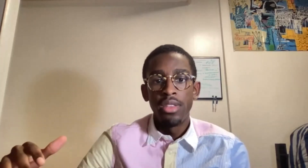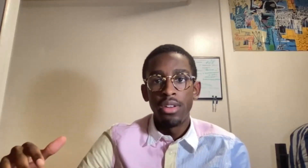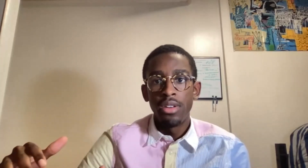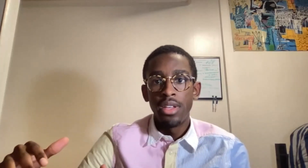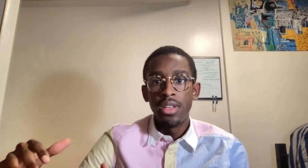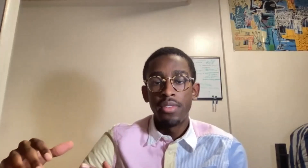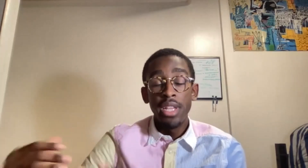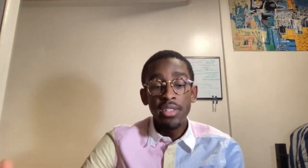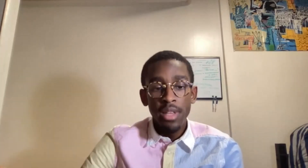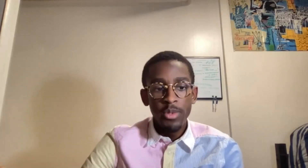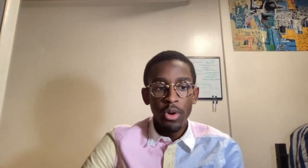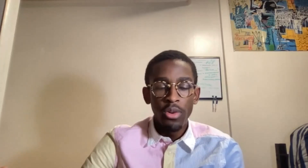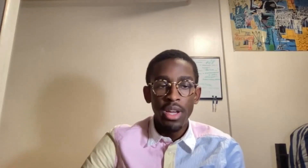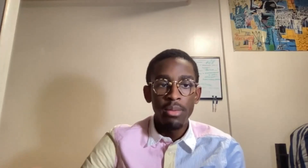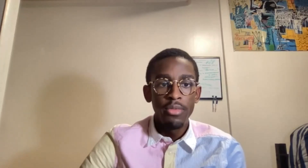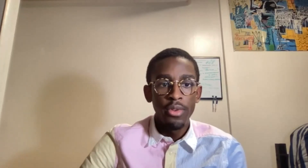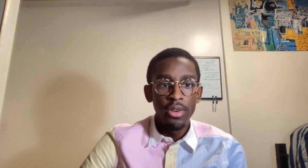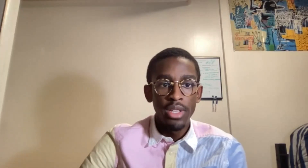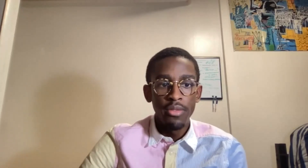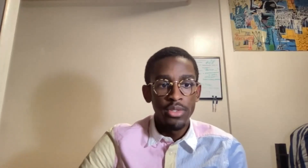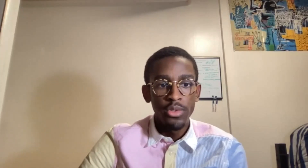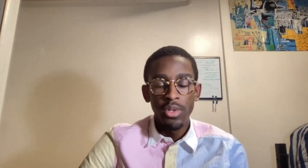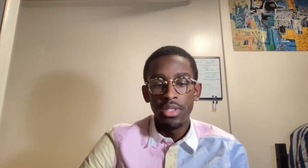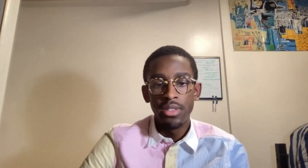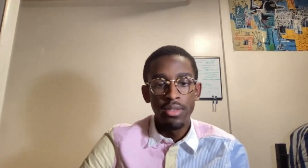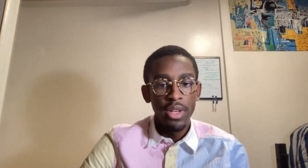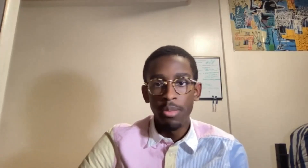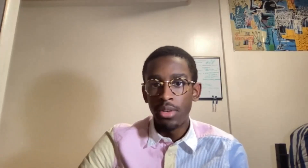there is the Next Steps Program for individuals with developmental